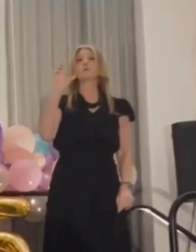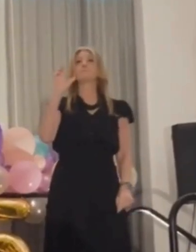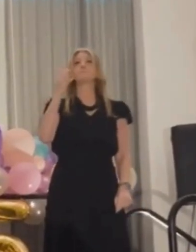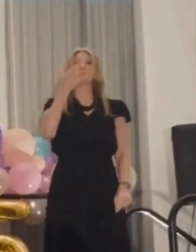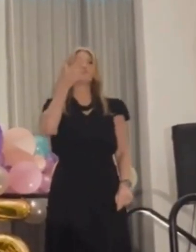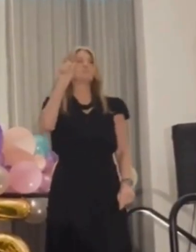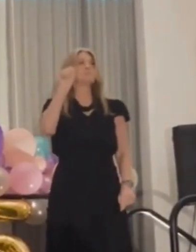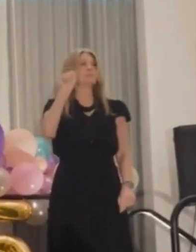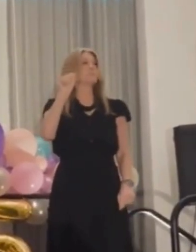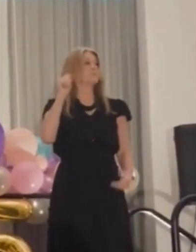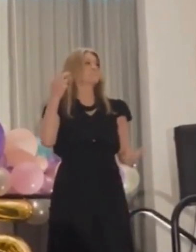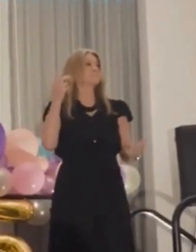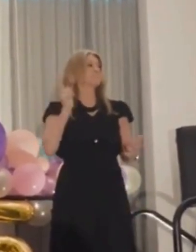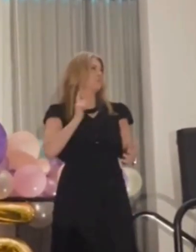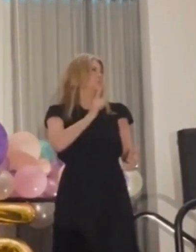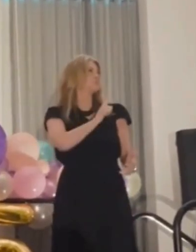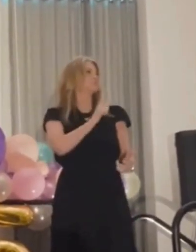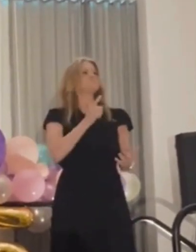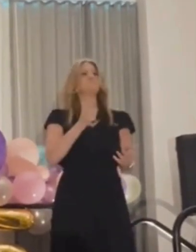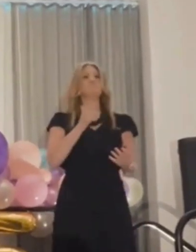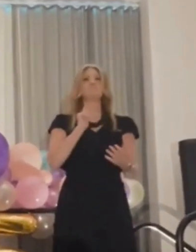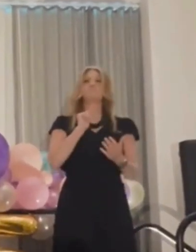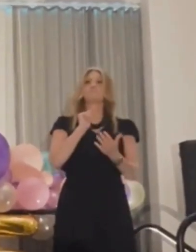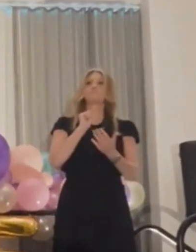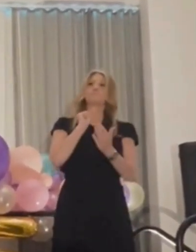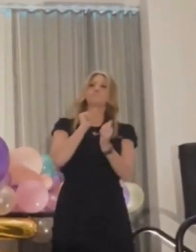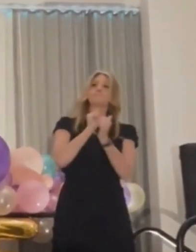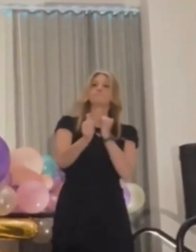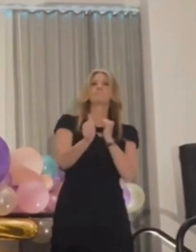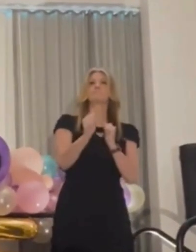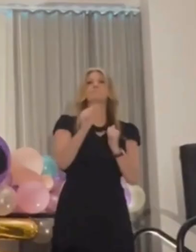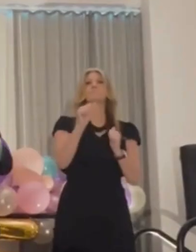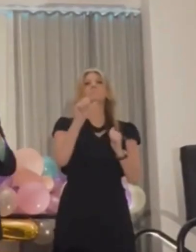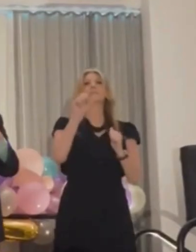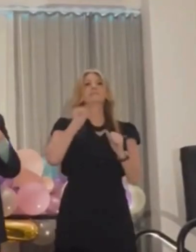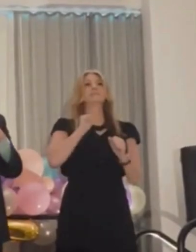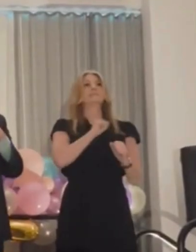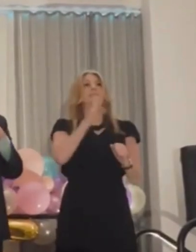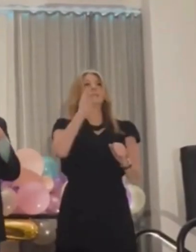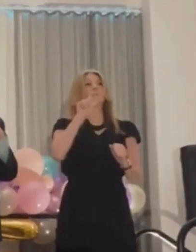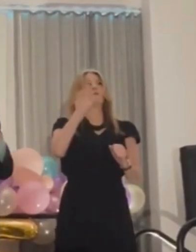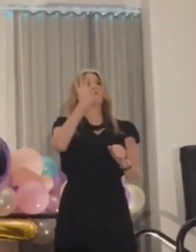ratified Senate Bill 464 which asked